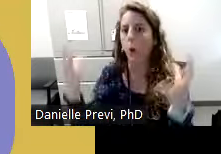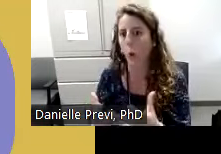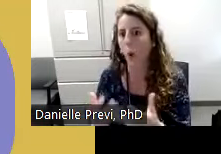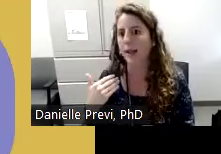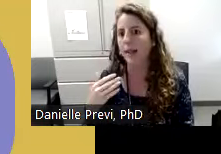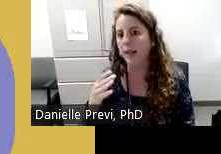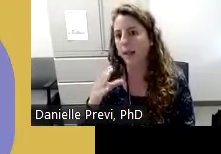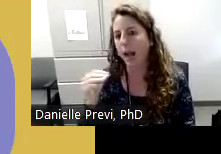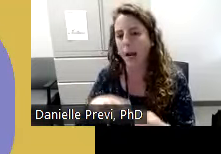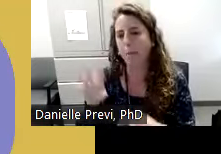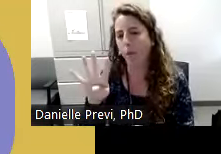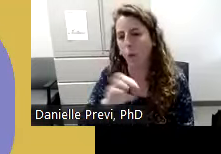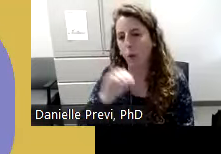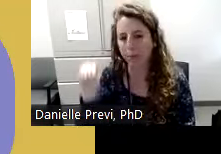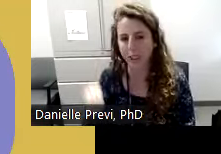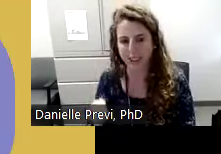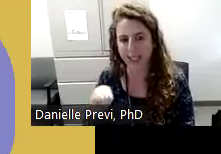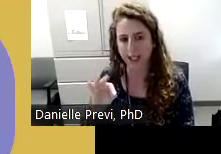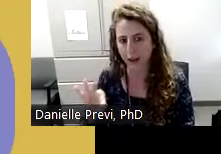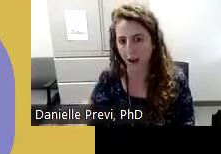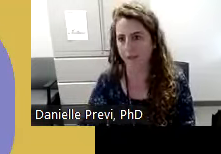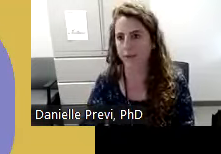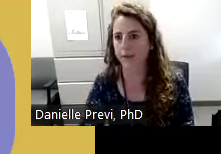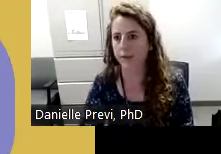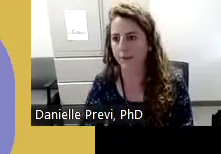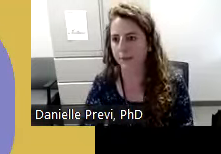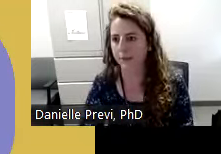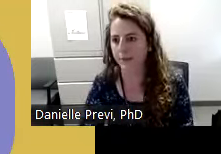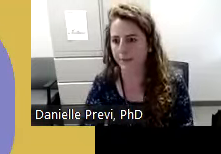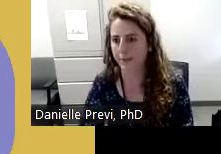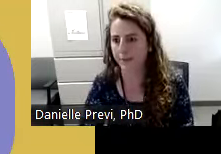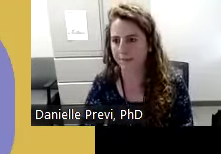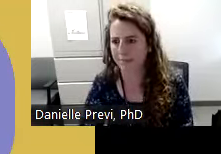thousand babies will be born, and this is worldwide, so it's approximately 4%